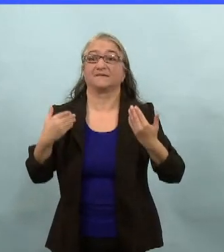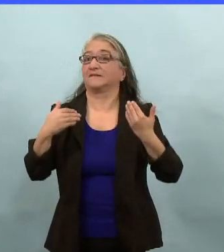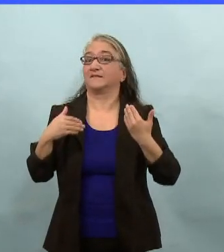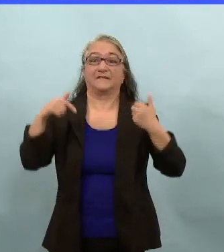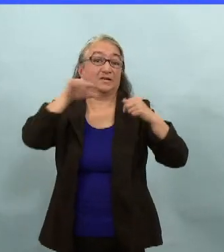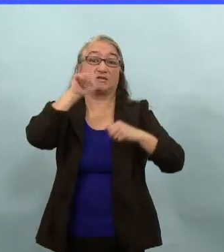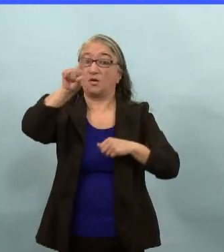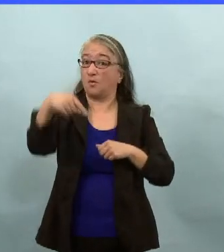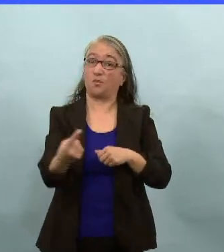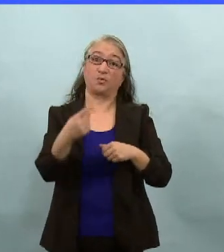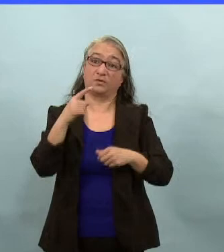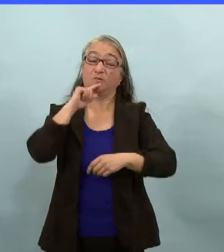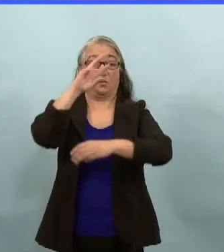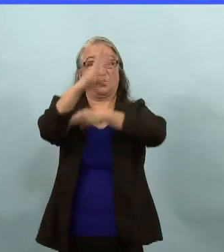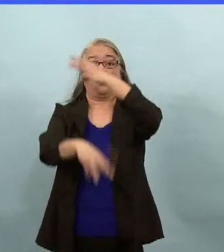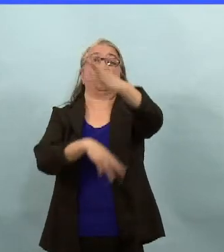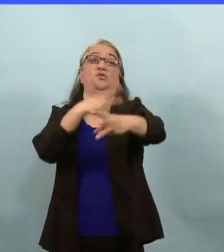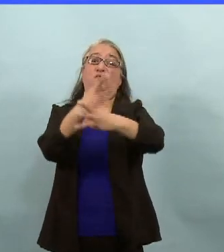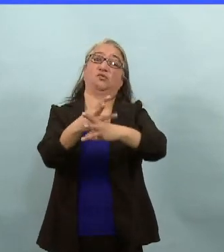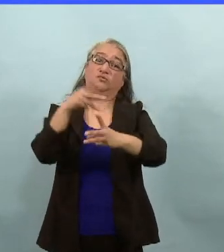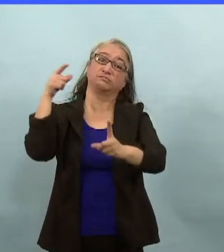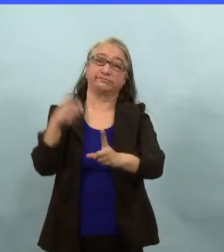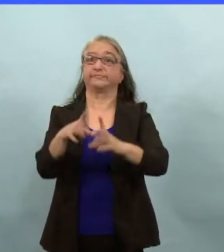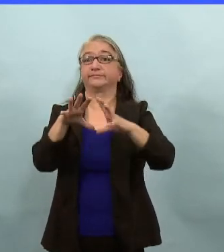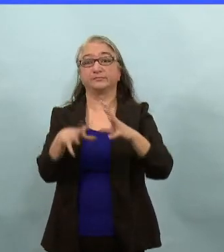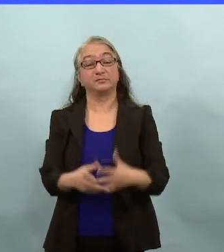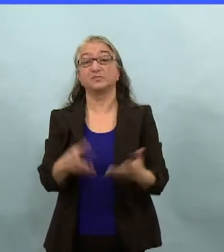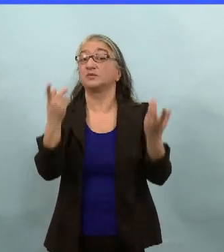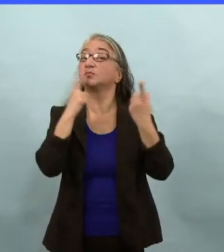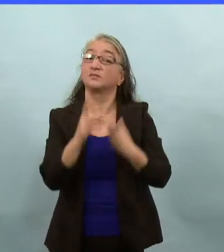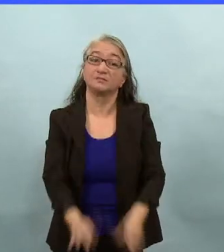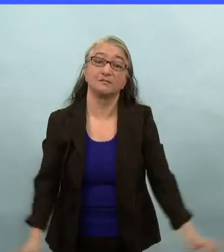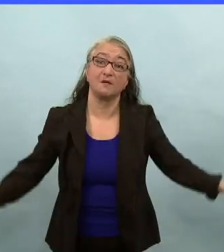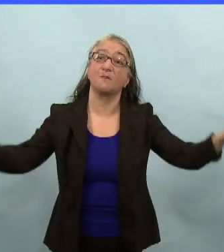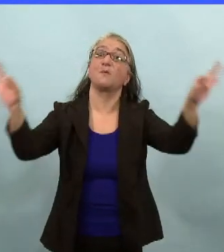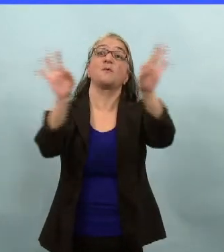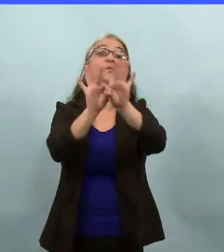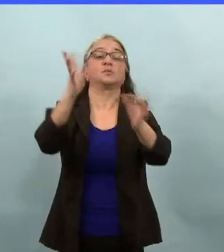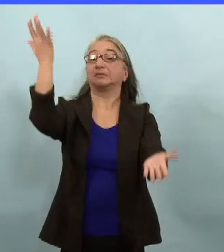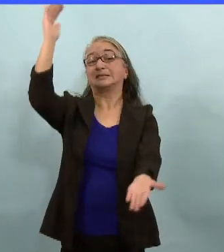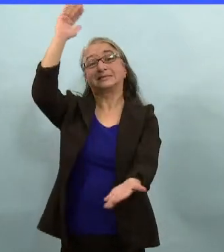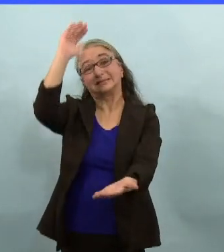important thing here is to reduce your individual risk of getting the virus so i'm not saying that